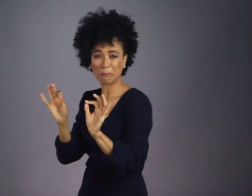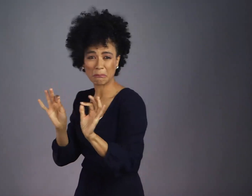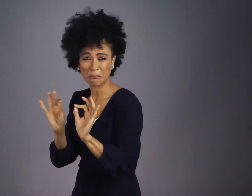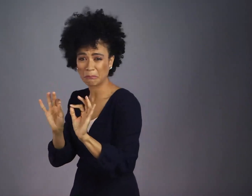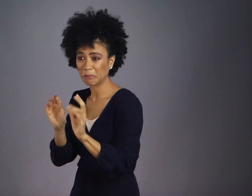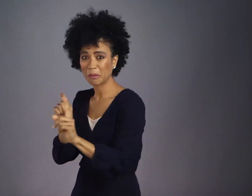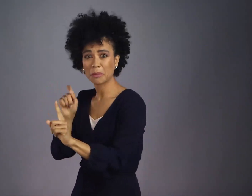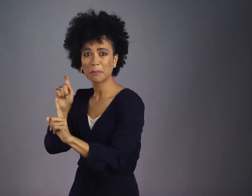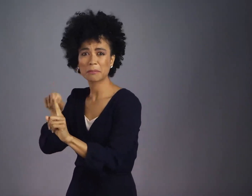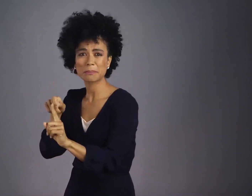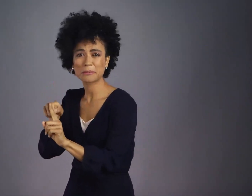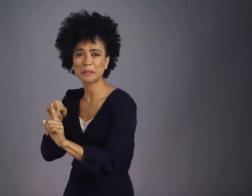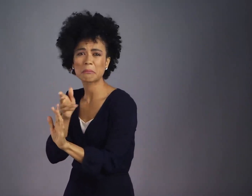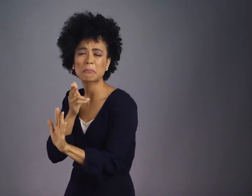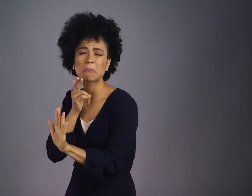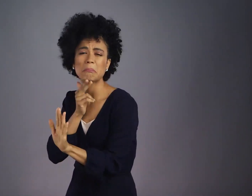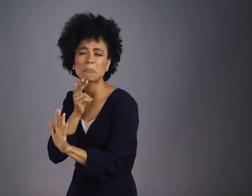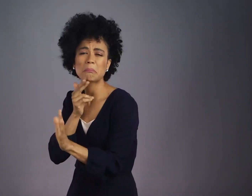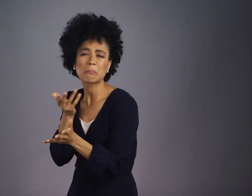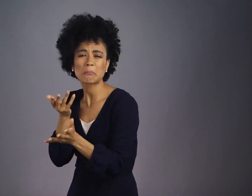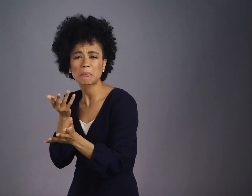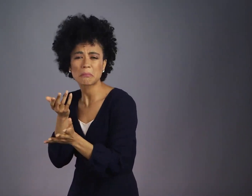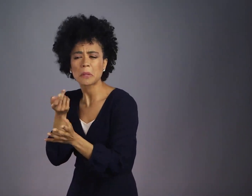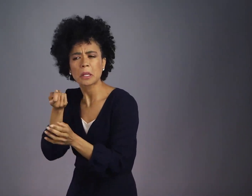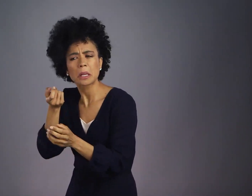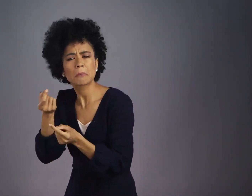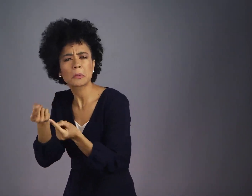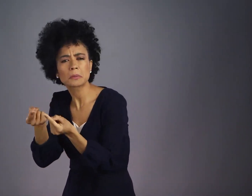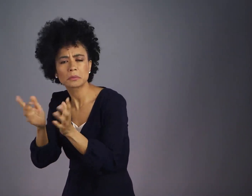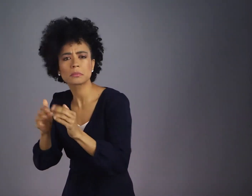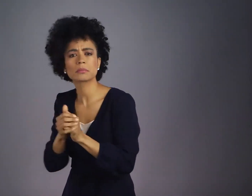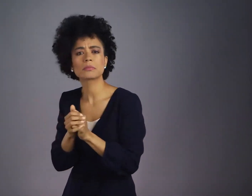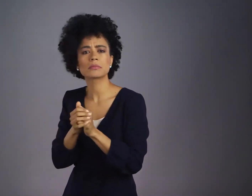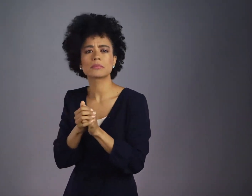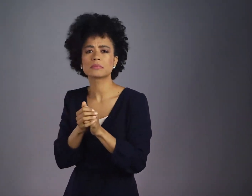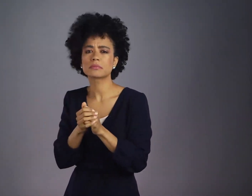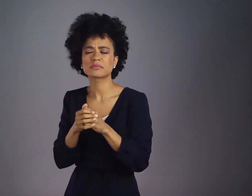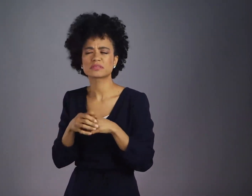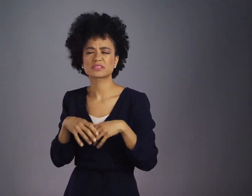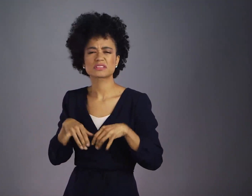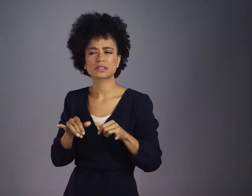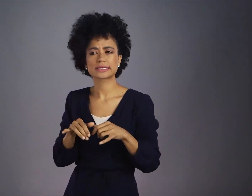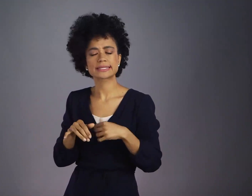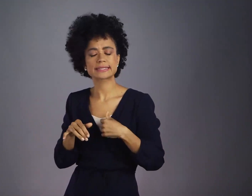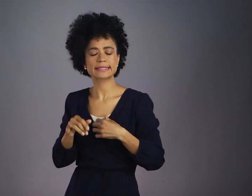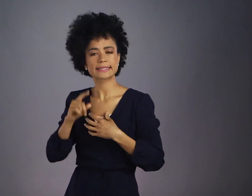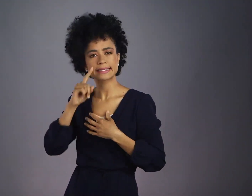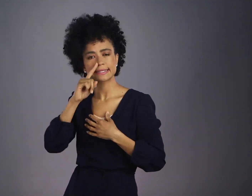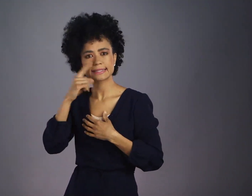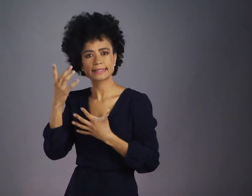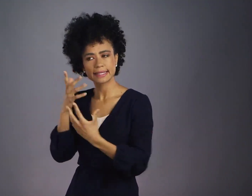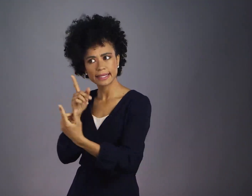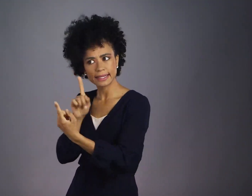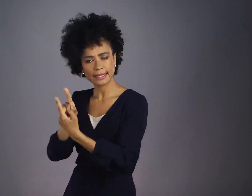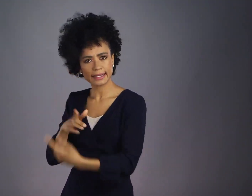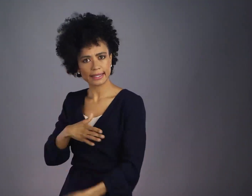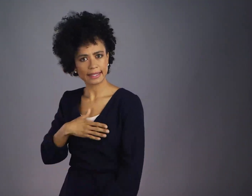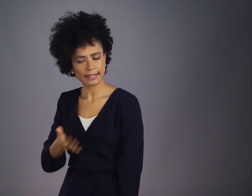and, though we may have acquired a better attitude toward him, we are still not too keen about admitting our faults.